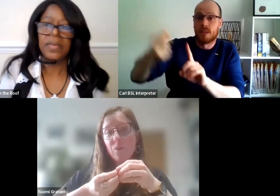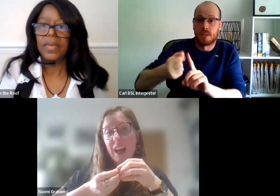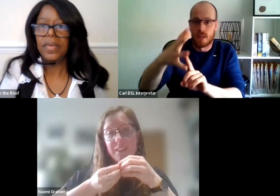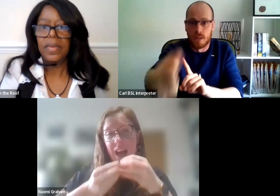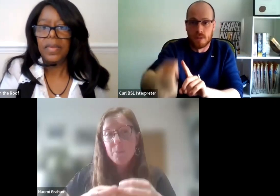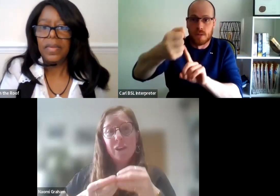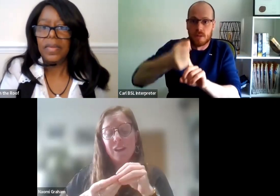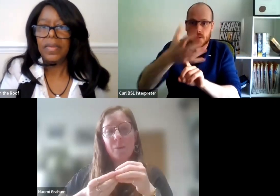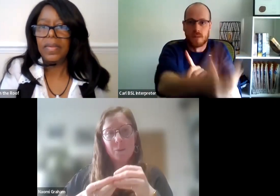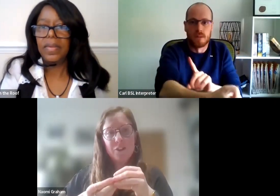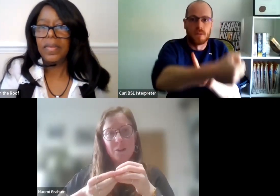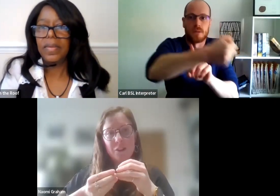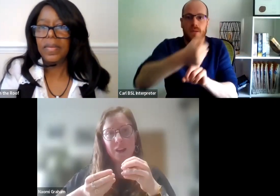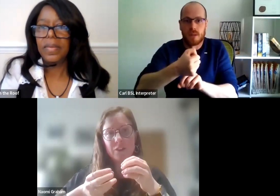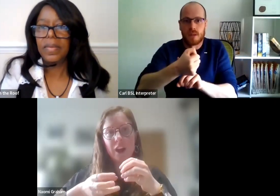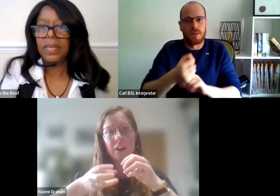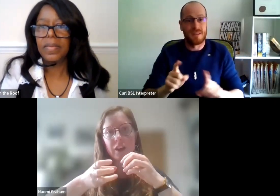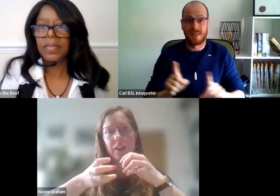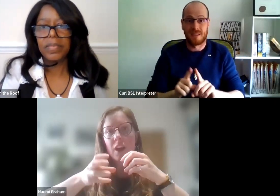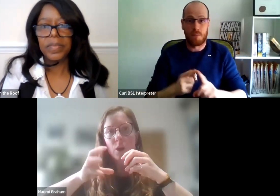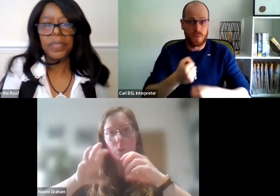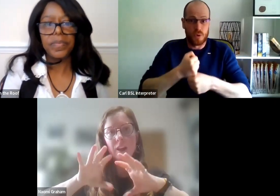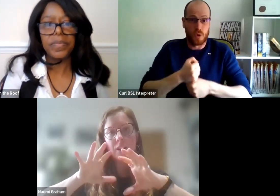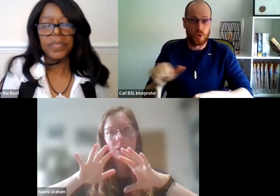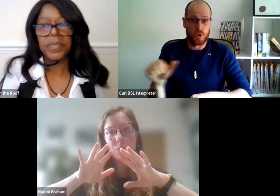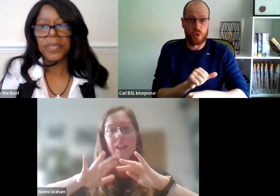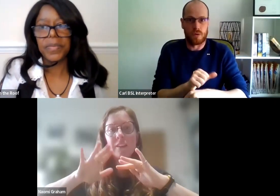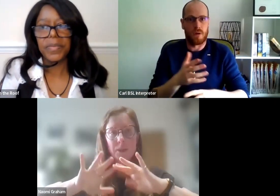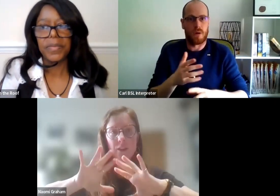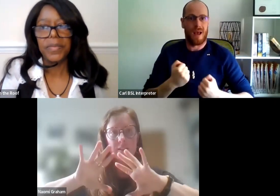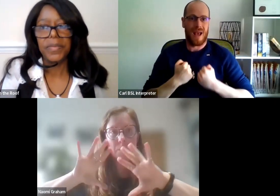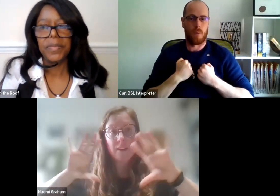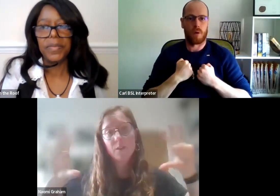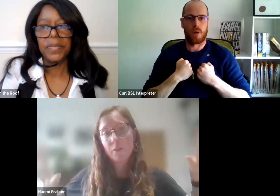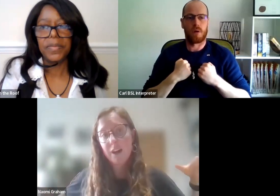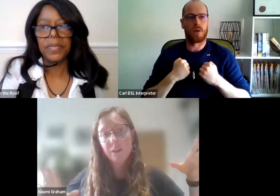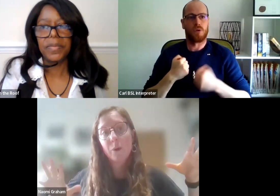think that is absolutely what we should be doing as Church. Like we need to be creating places for